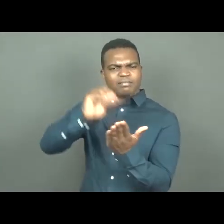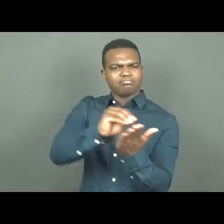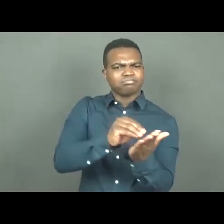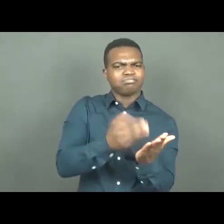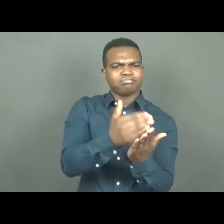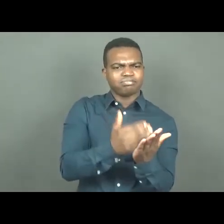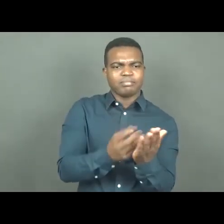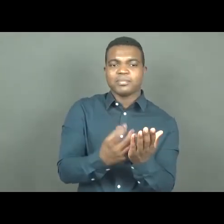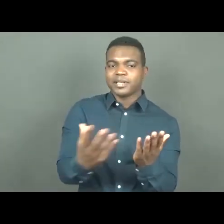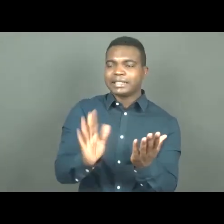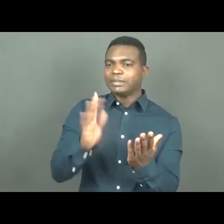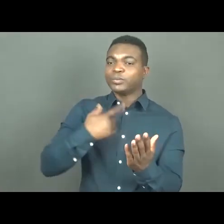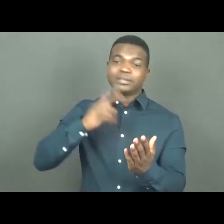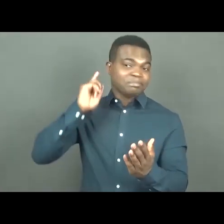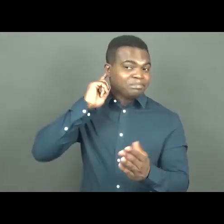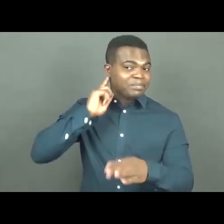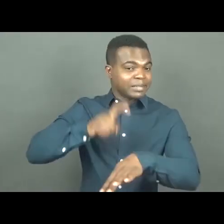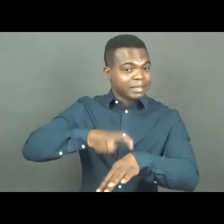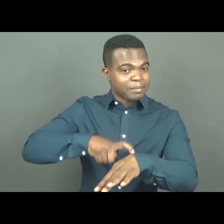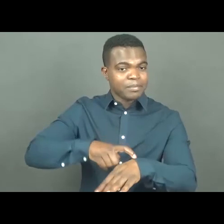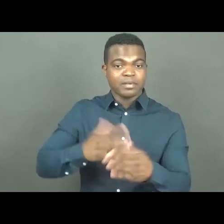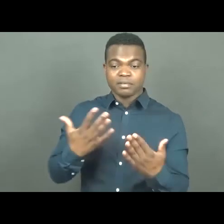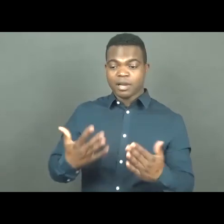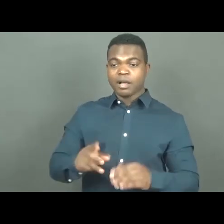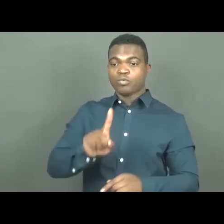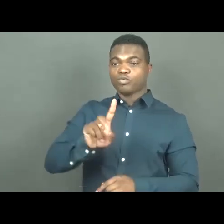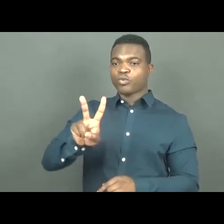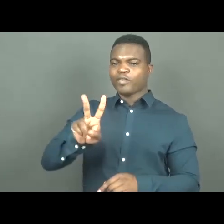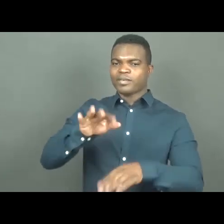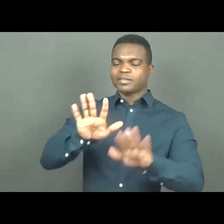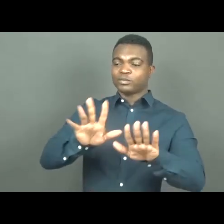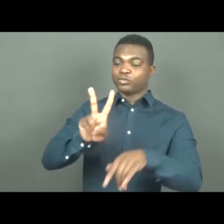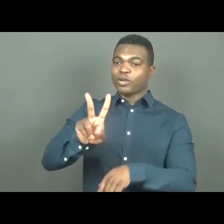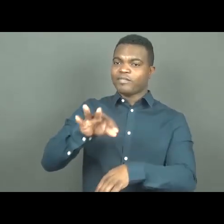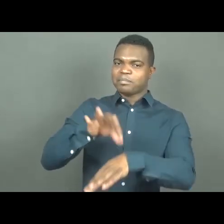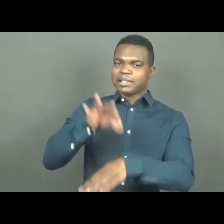if we don't get to all of them, which we won't, we will try and find some way to send the answers